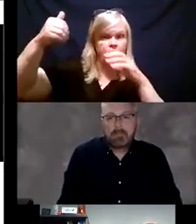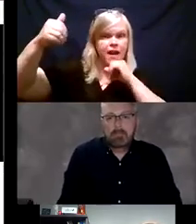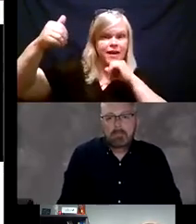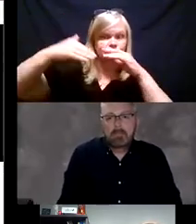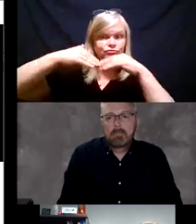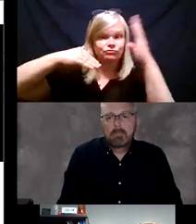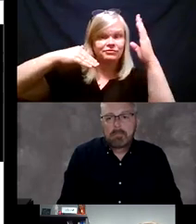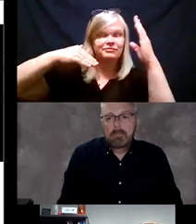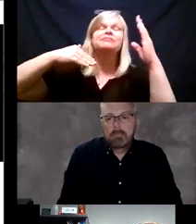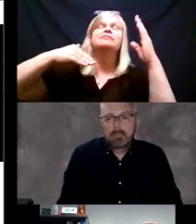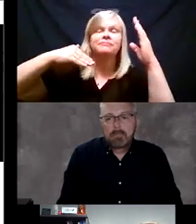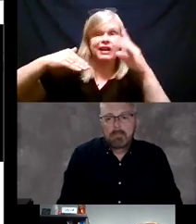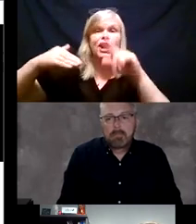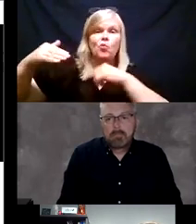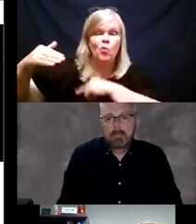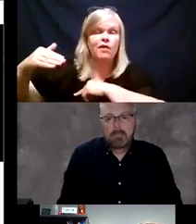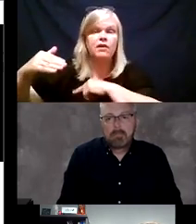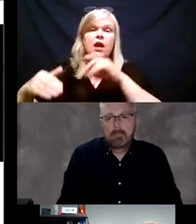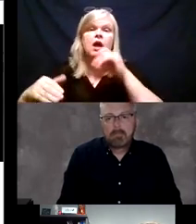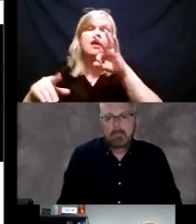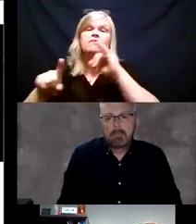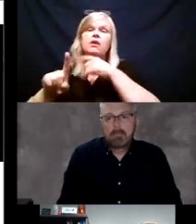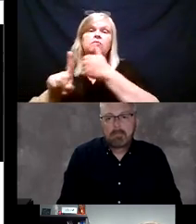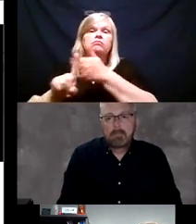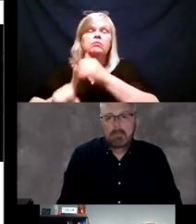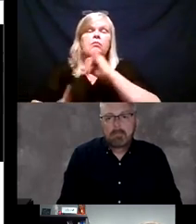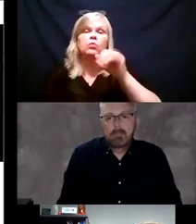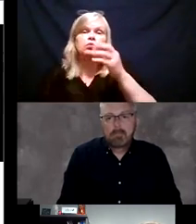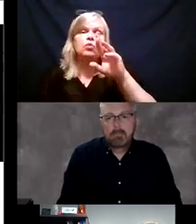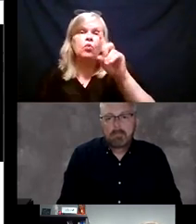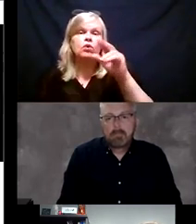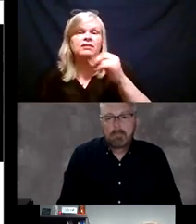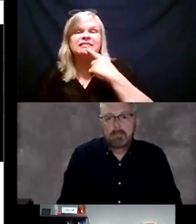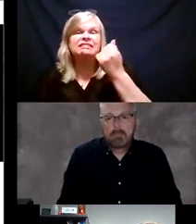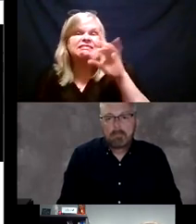IF JORDAN HAD BEEN 18 INSTEAD OF 19 OR 20, THERE WOULD BE NO